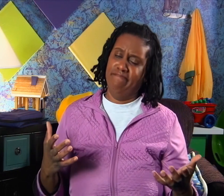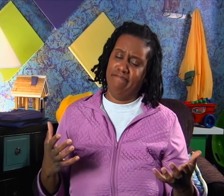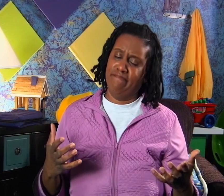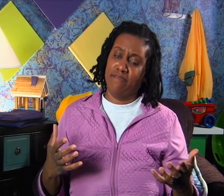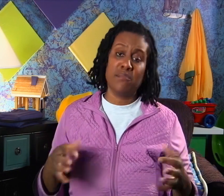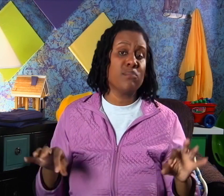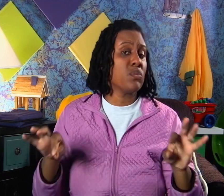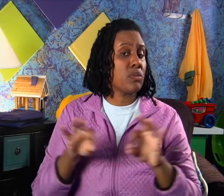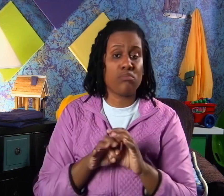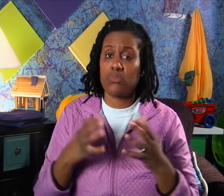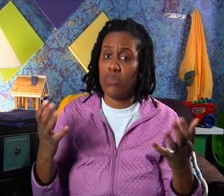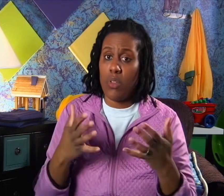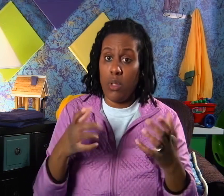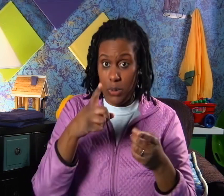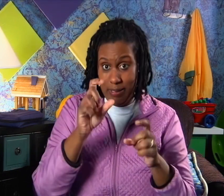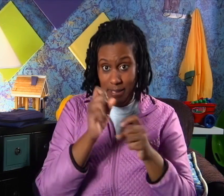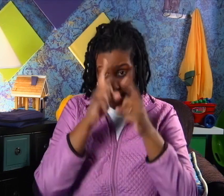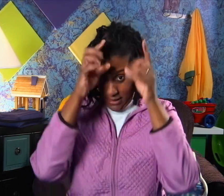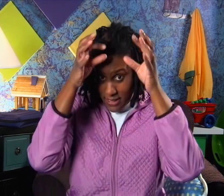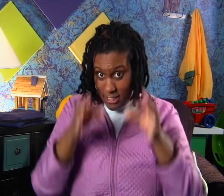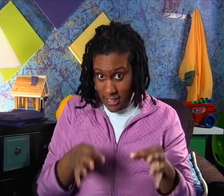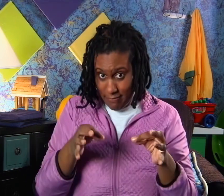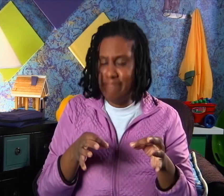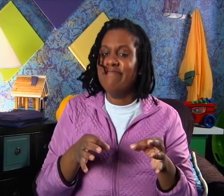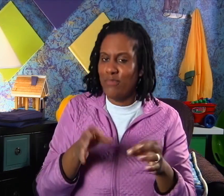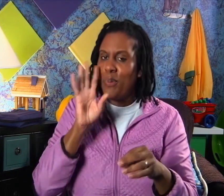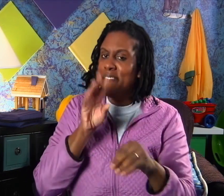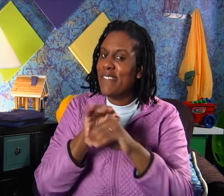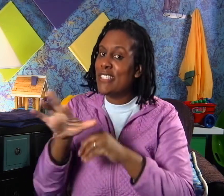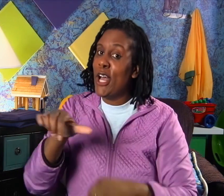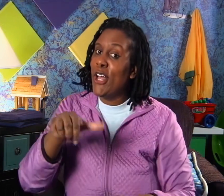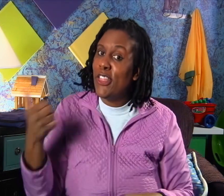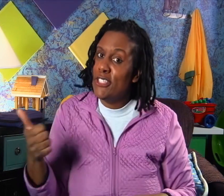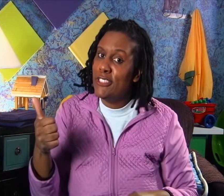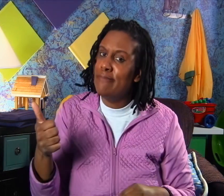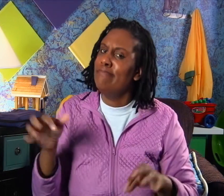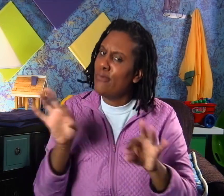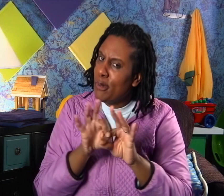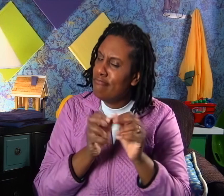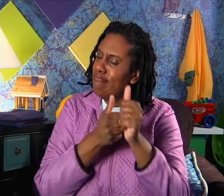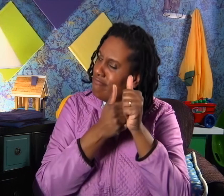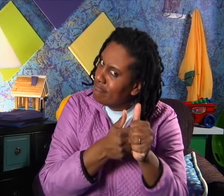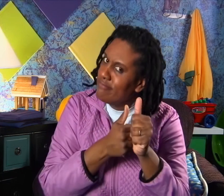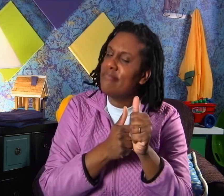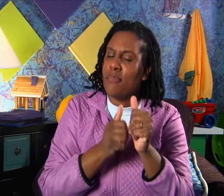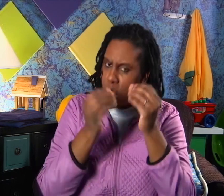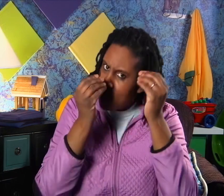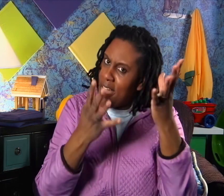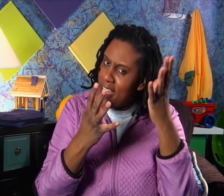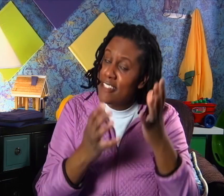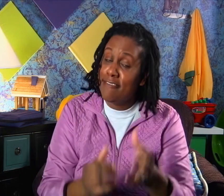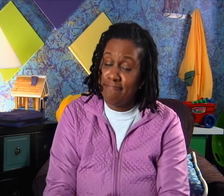SO IT'S IMPORTANT TO REMEMBER THAT YOUR DECISIONS AFFECT OTHER PEOPLE. IT'S ALWAYS BETTER TO BE OBEDIENT.